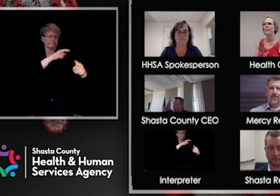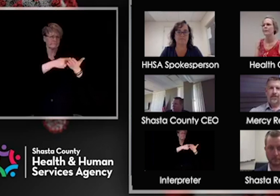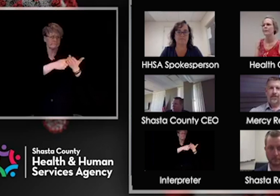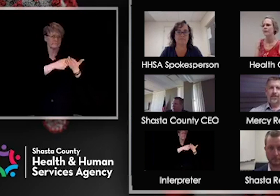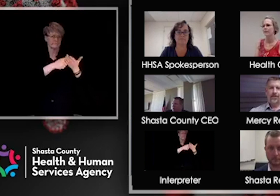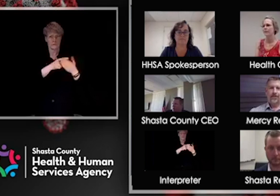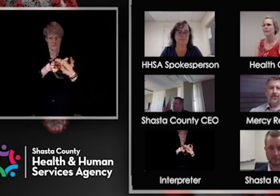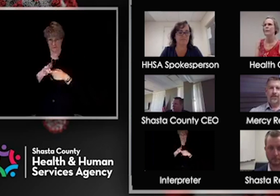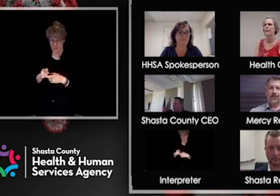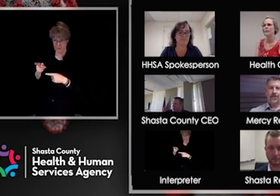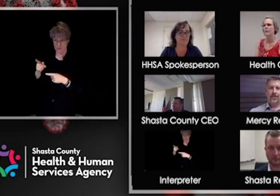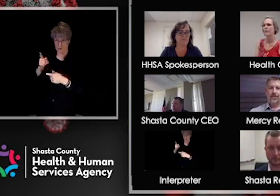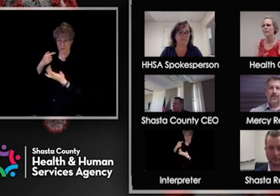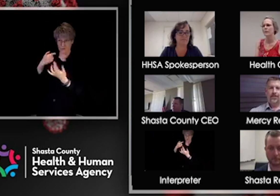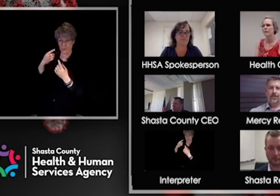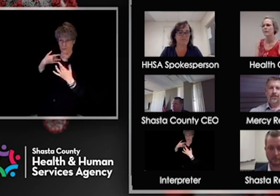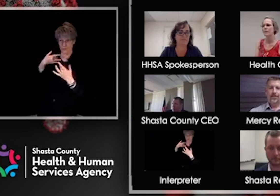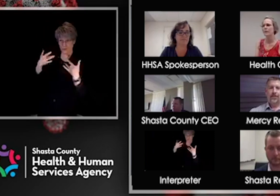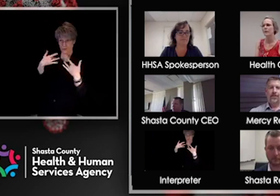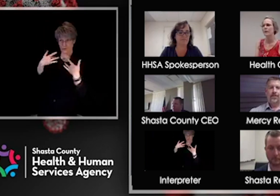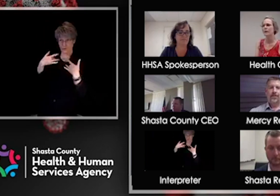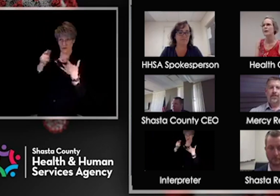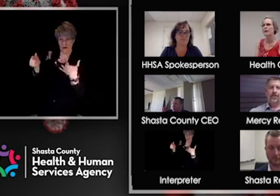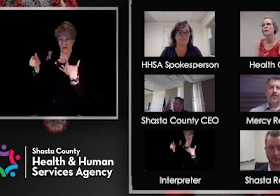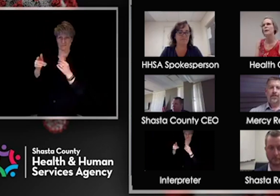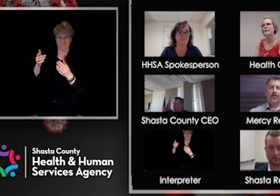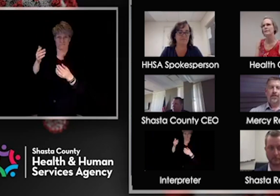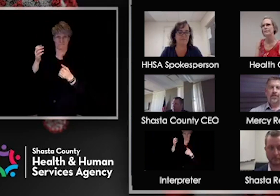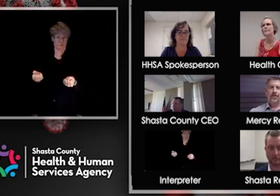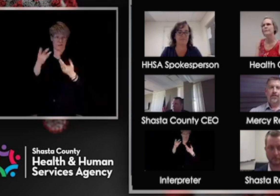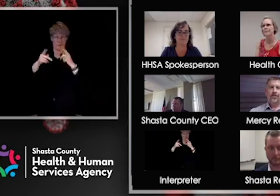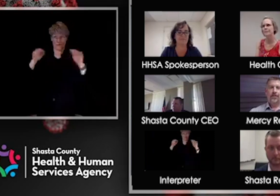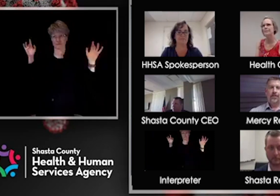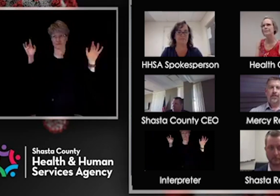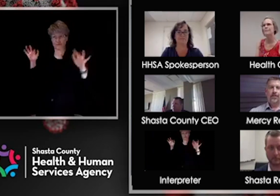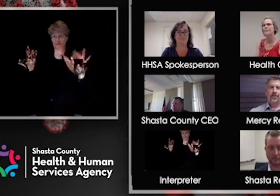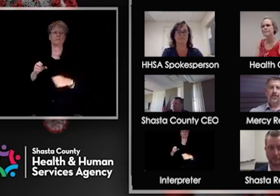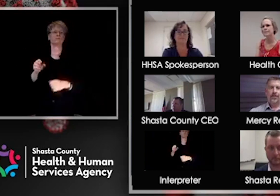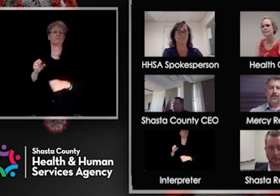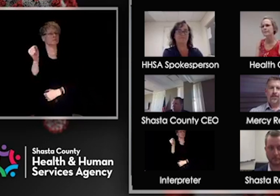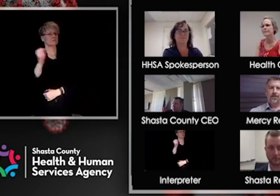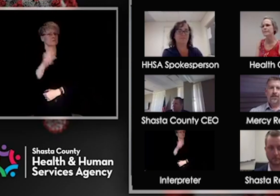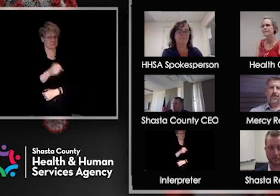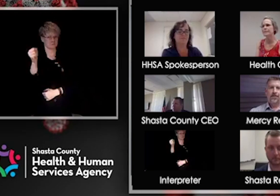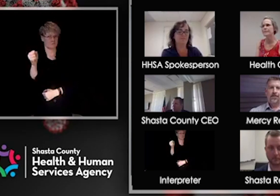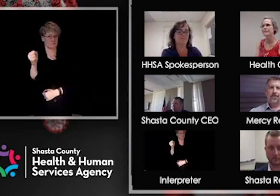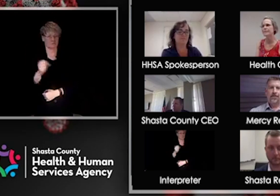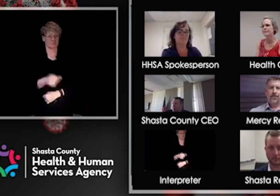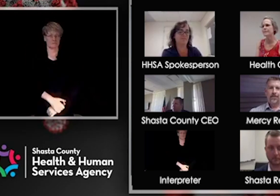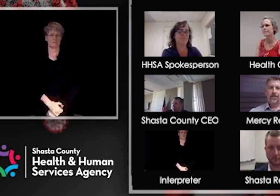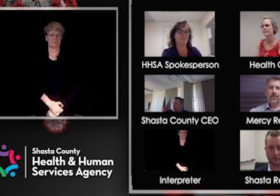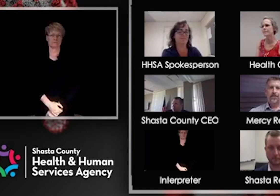the potential size of that event? Absolutely.